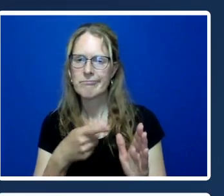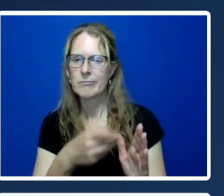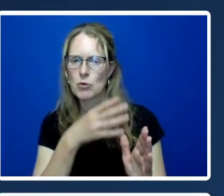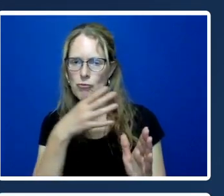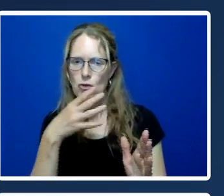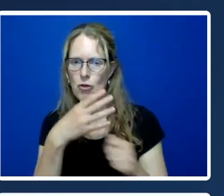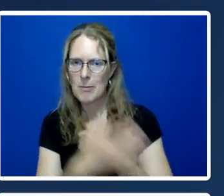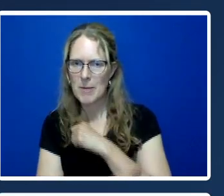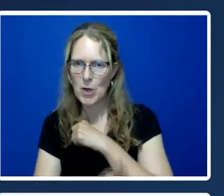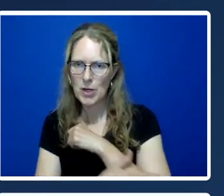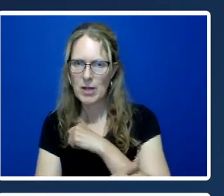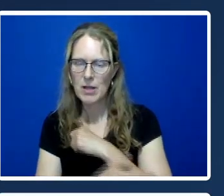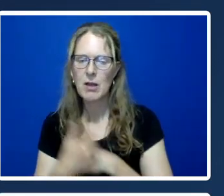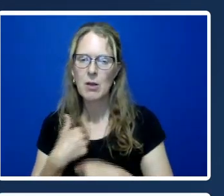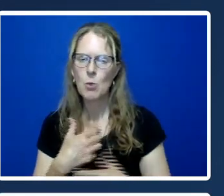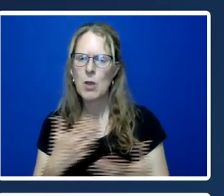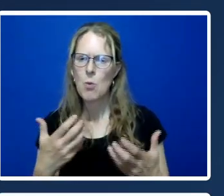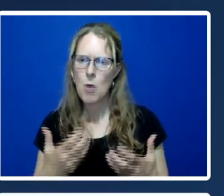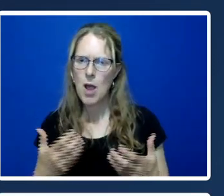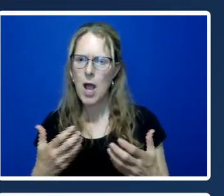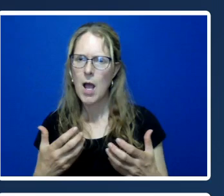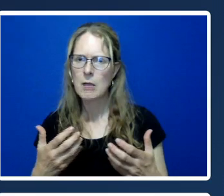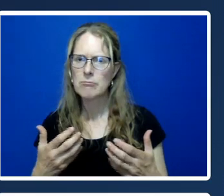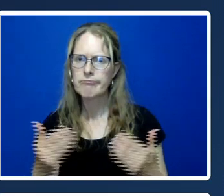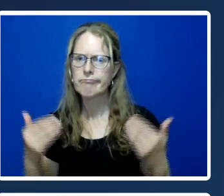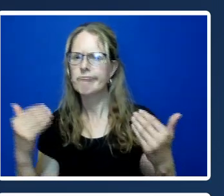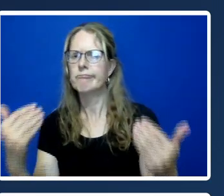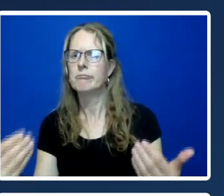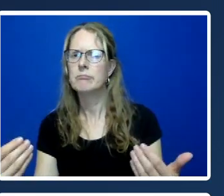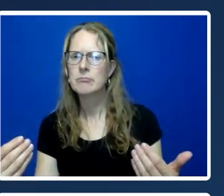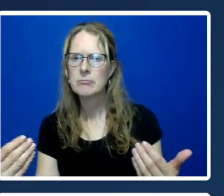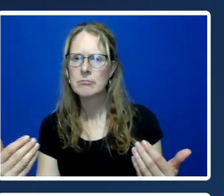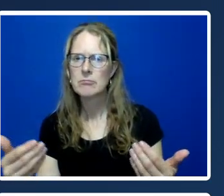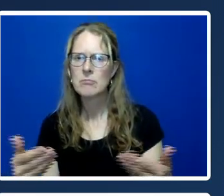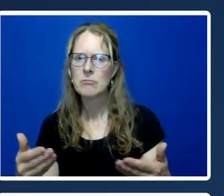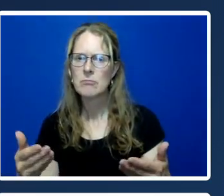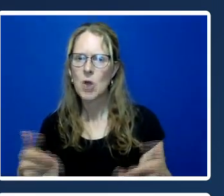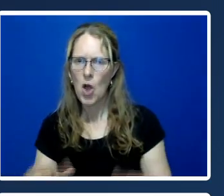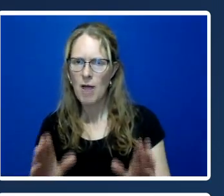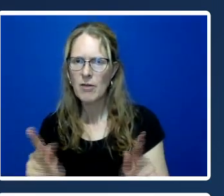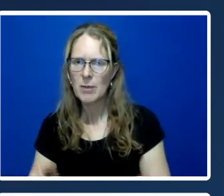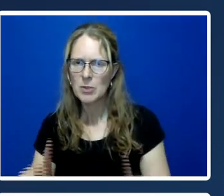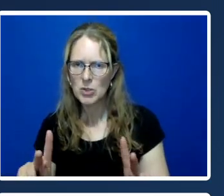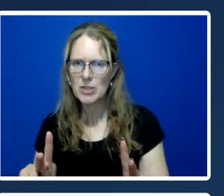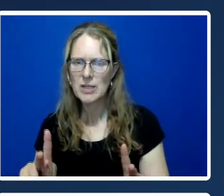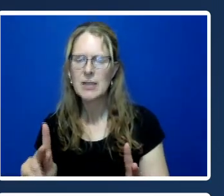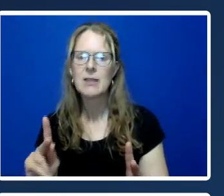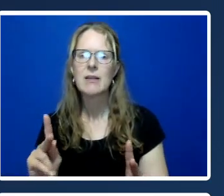opportunity for youth to not just be in awe of the innovators in the exhibition, but to find